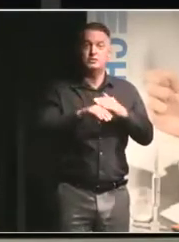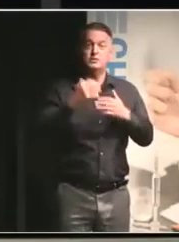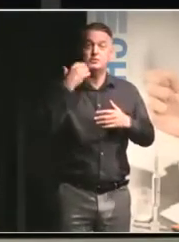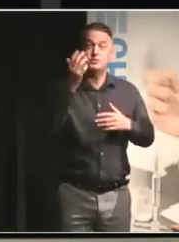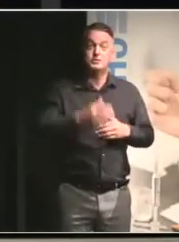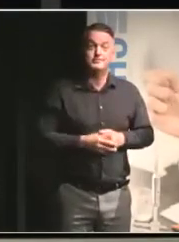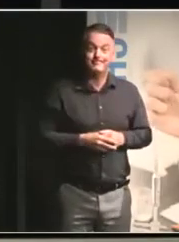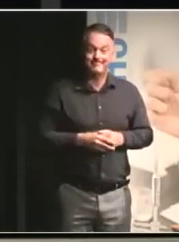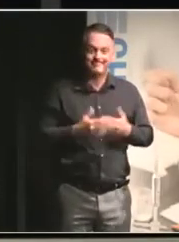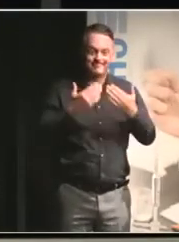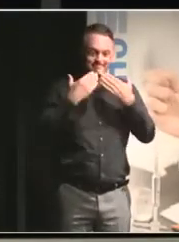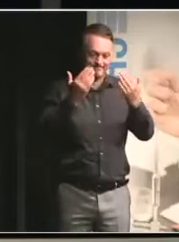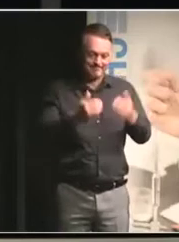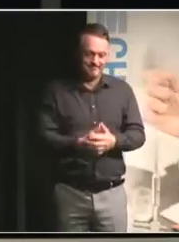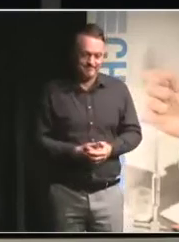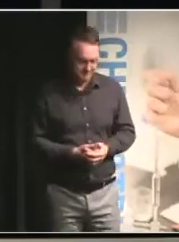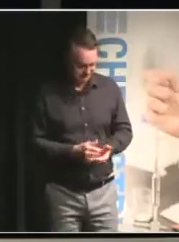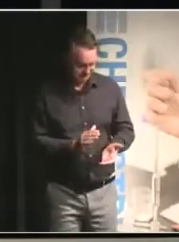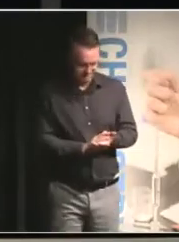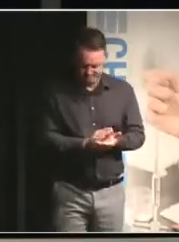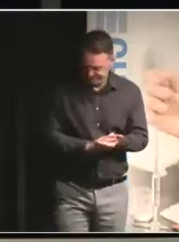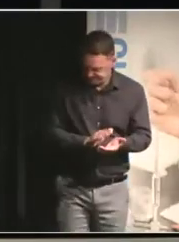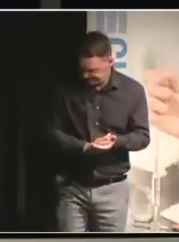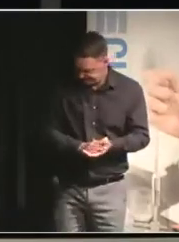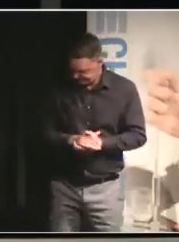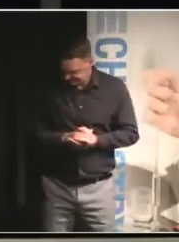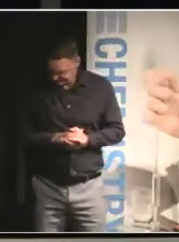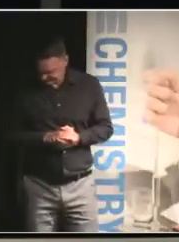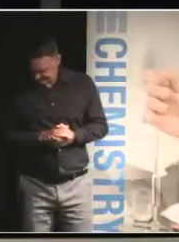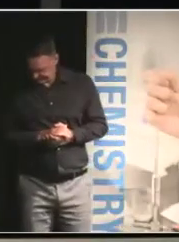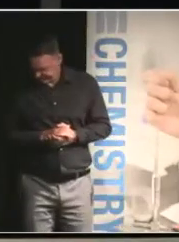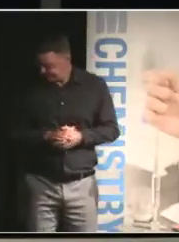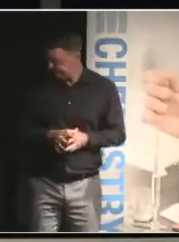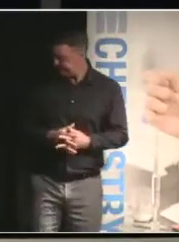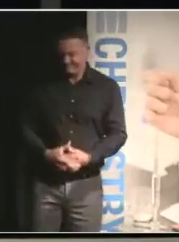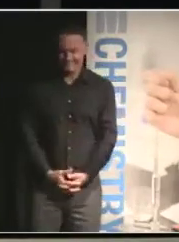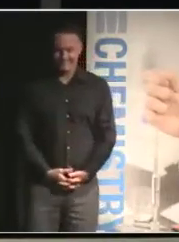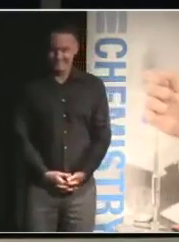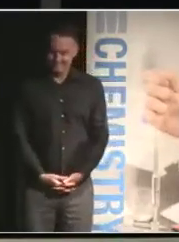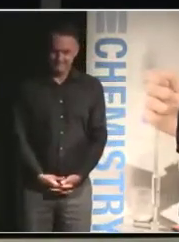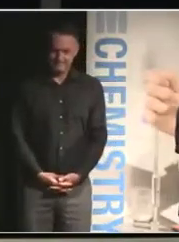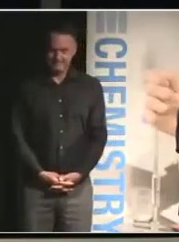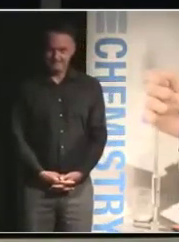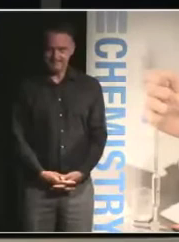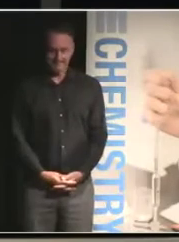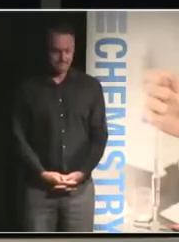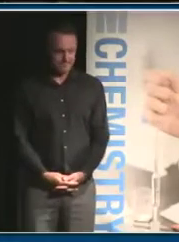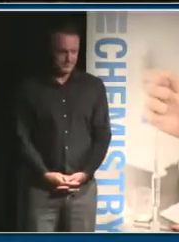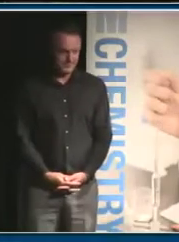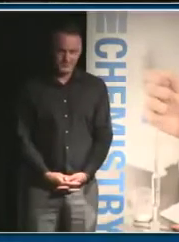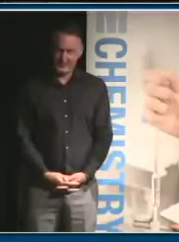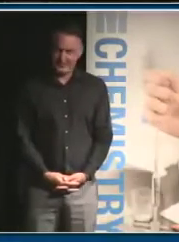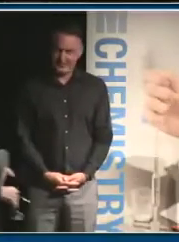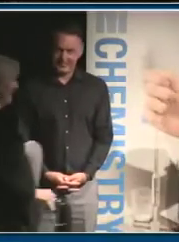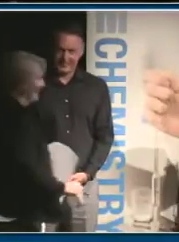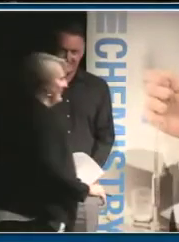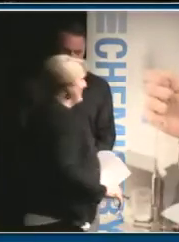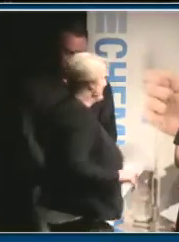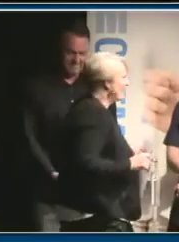Thank you.